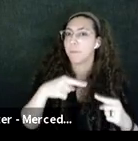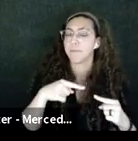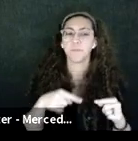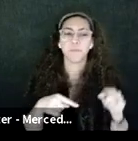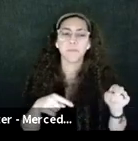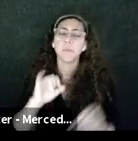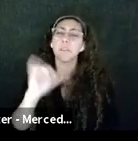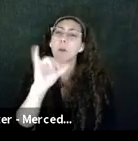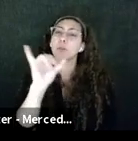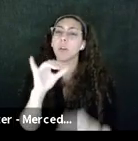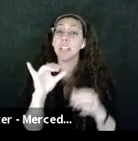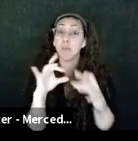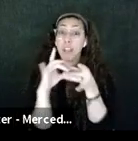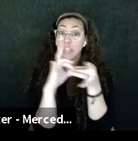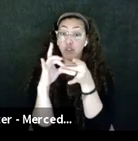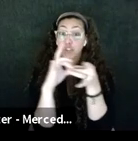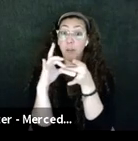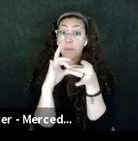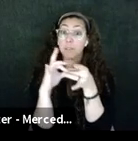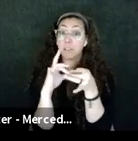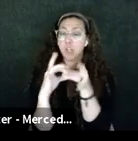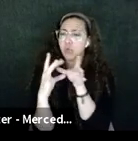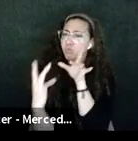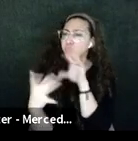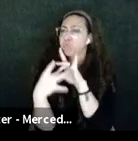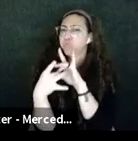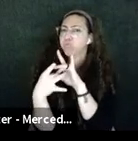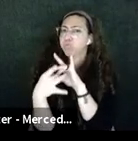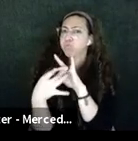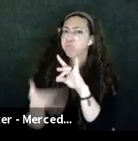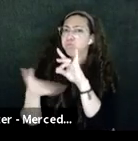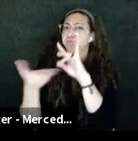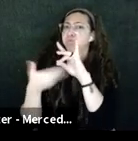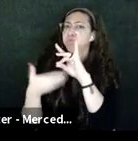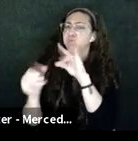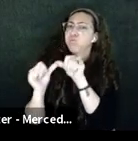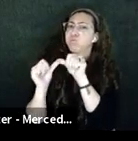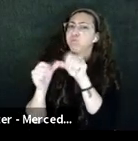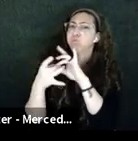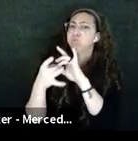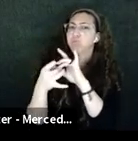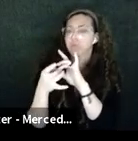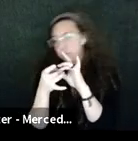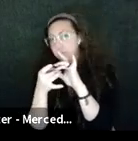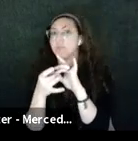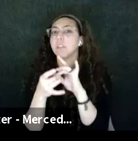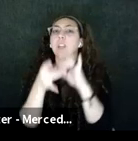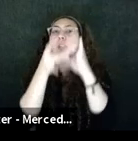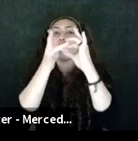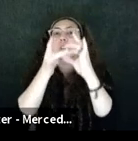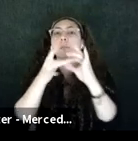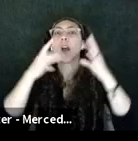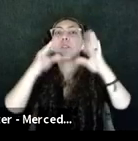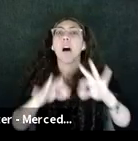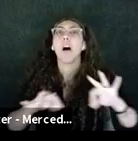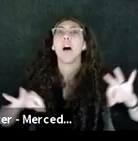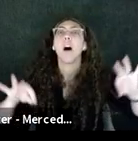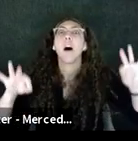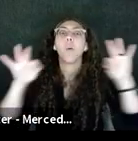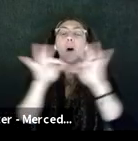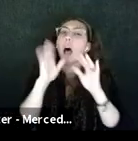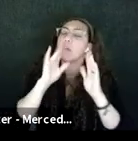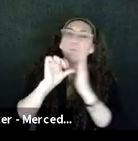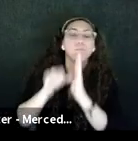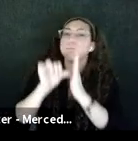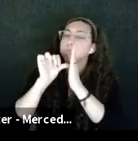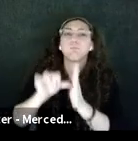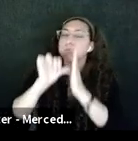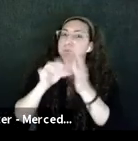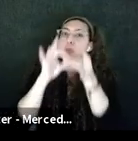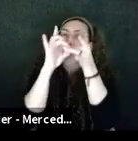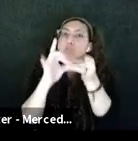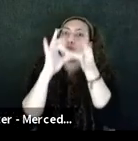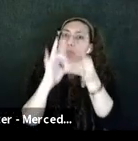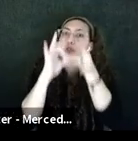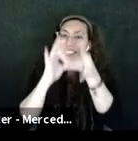Jason Williams: And I can't, I can't emphasize the importance of relationships enough. And as we talked through today I'm going to talk about how relationships really are the key to